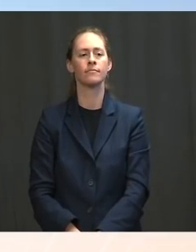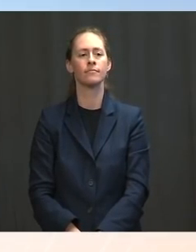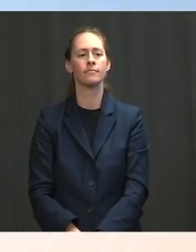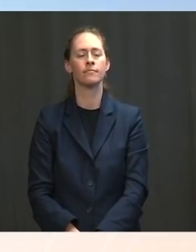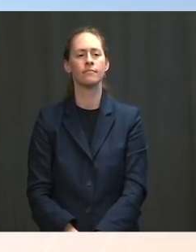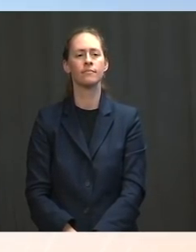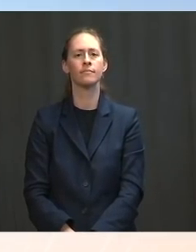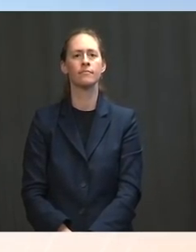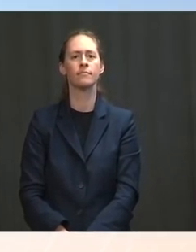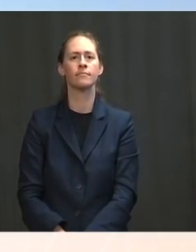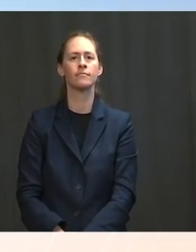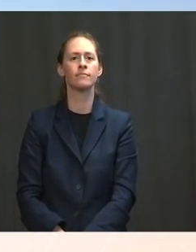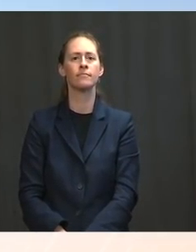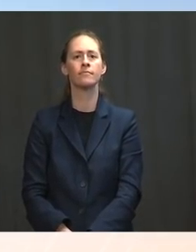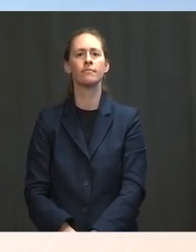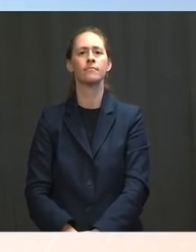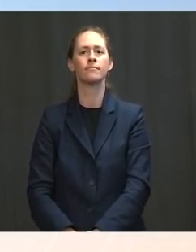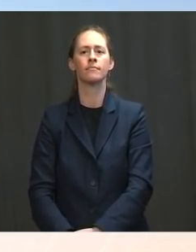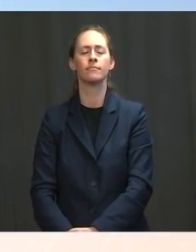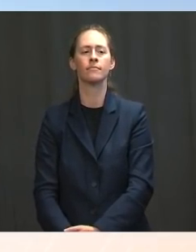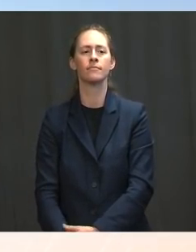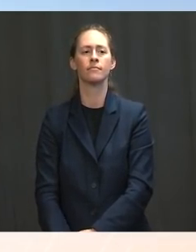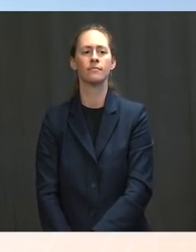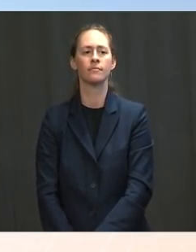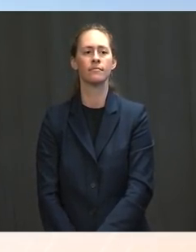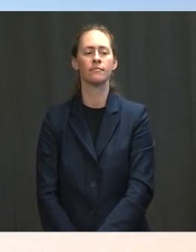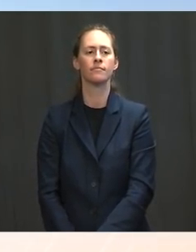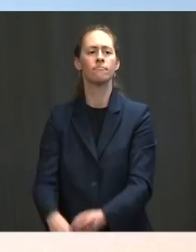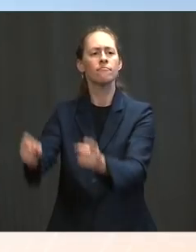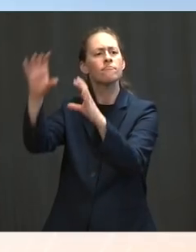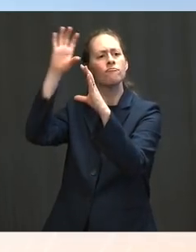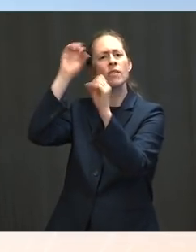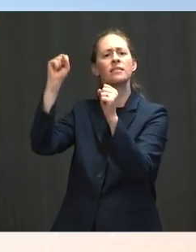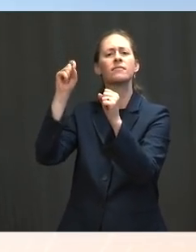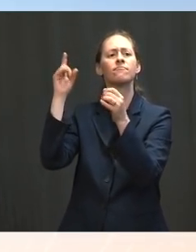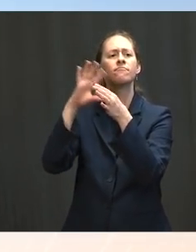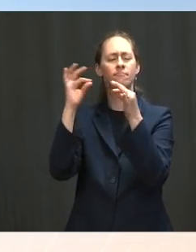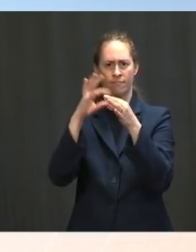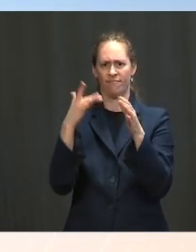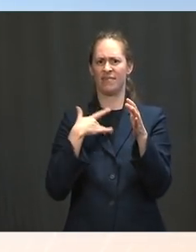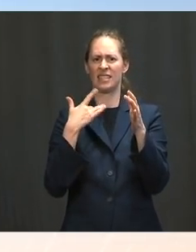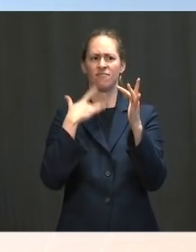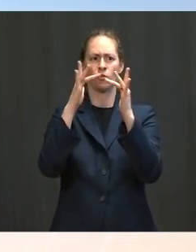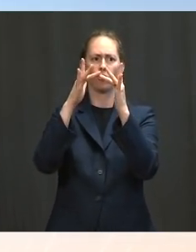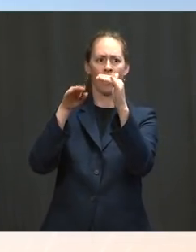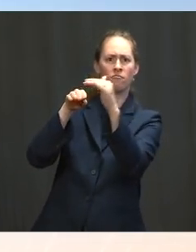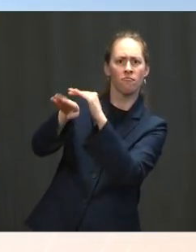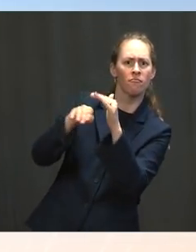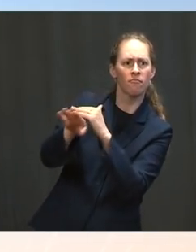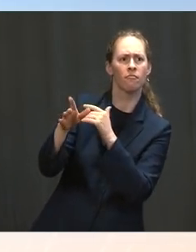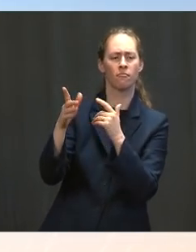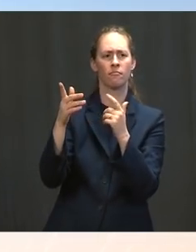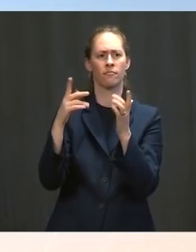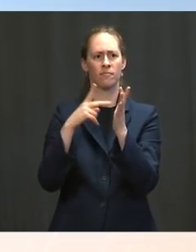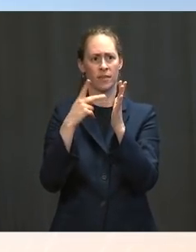to hold cyber hackers accountable, there have been expert-level talks. Is there any evidence that Putin has done anything